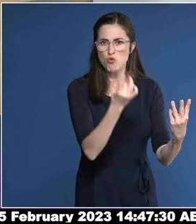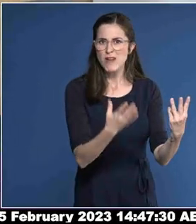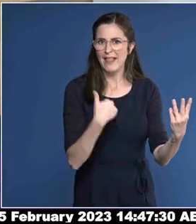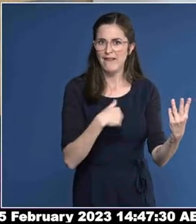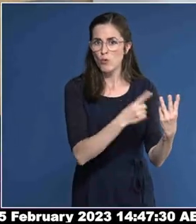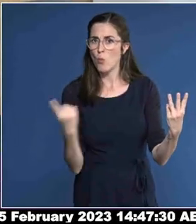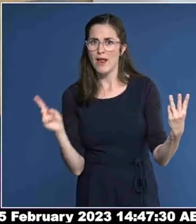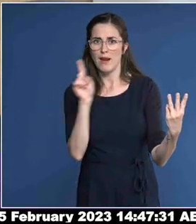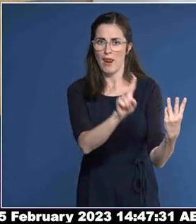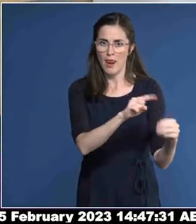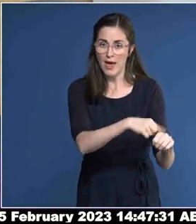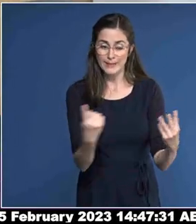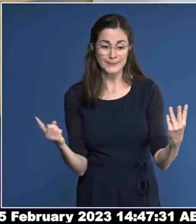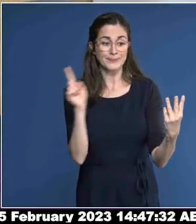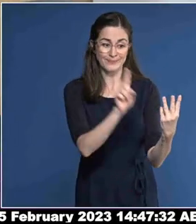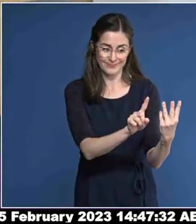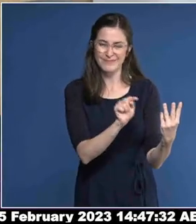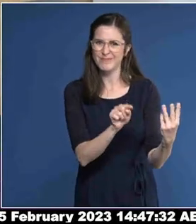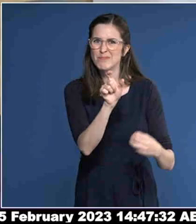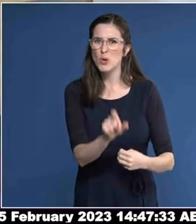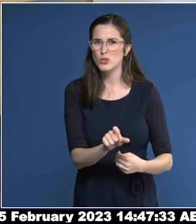nicotine addiction and is a chain smoker.